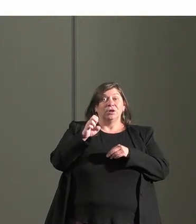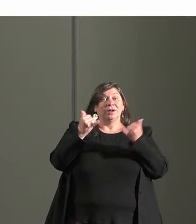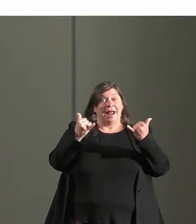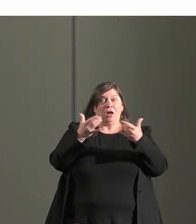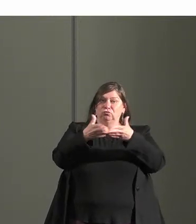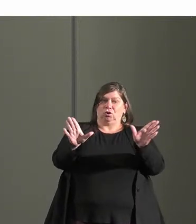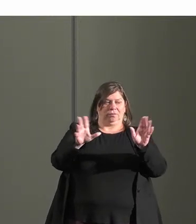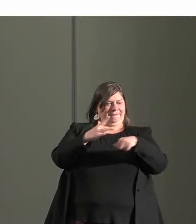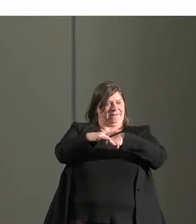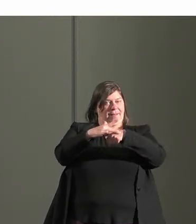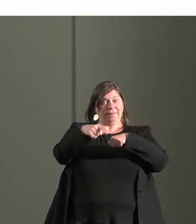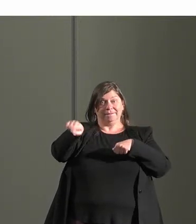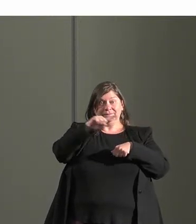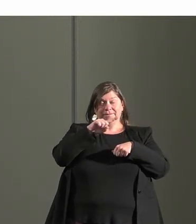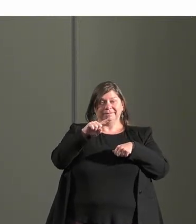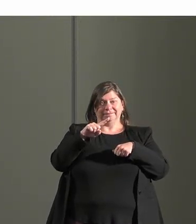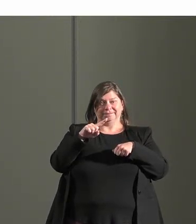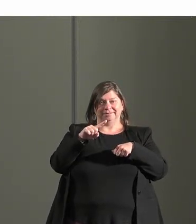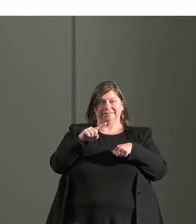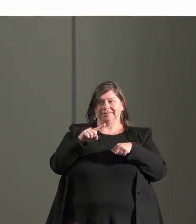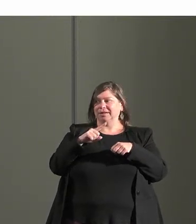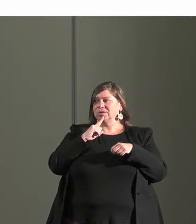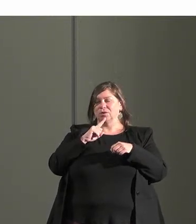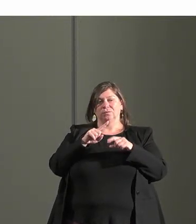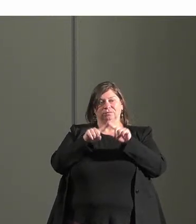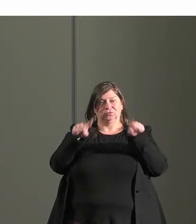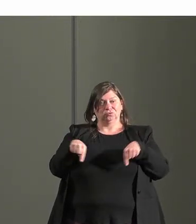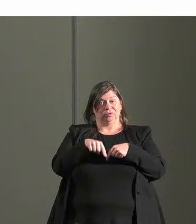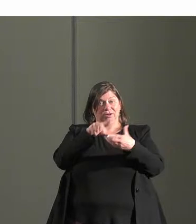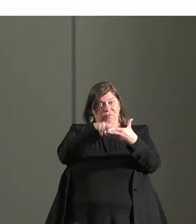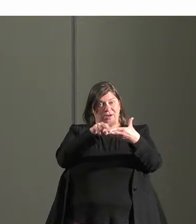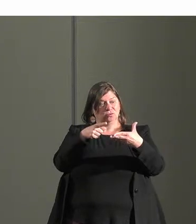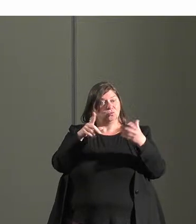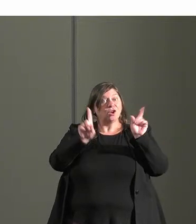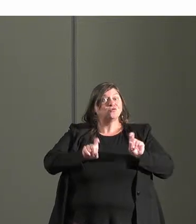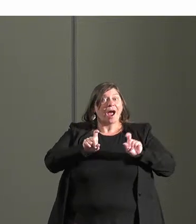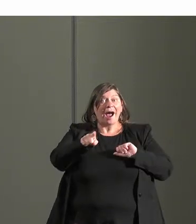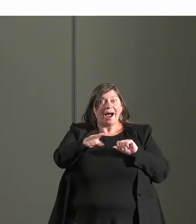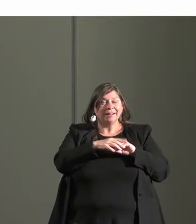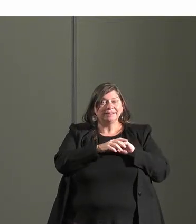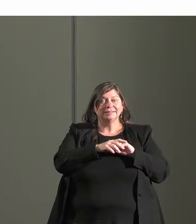No wore worries. So this feature is available. You are